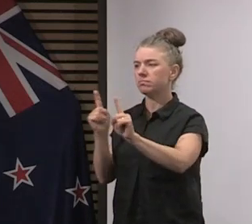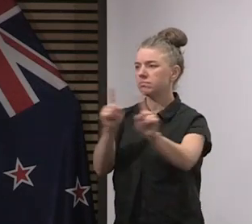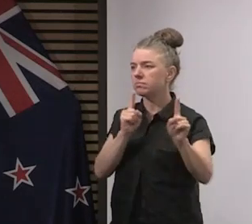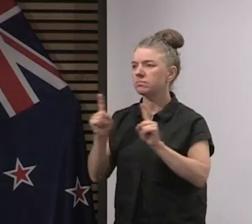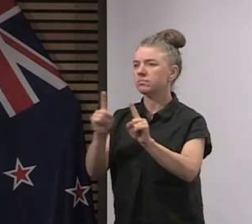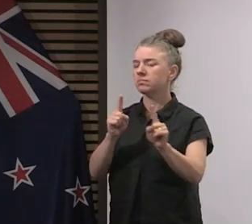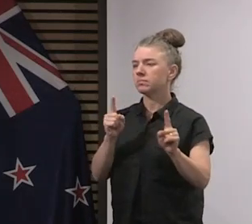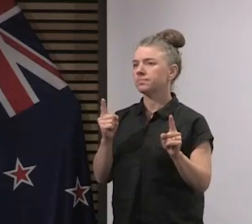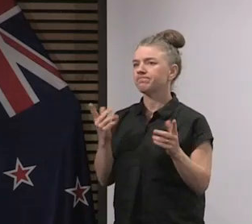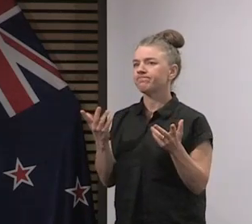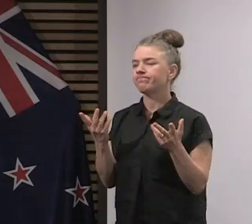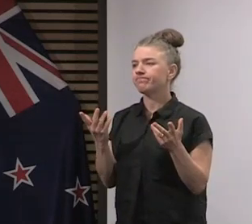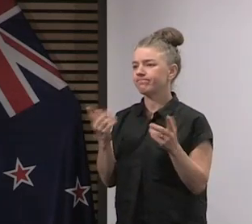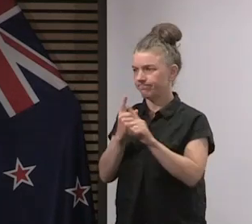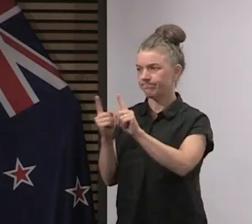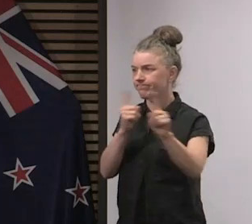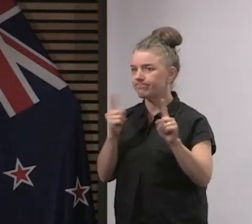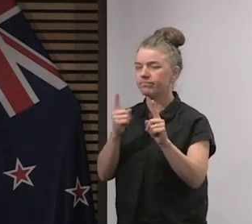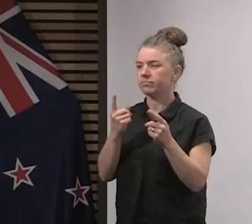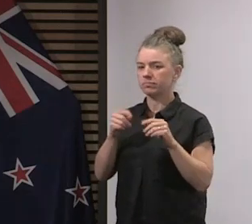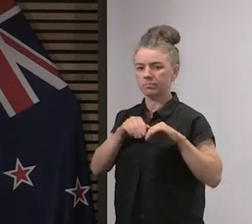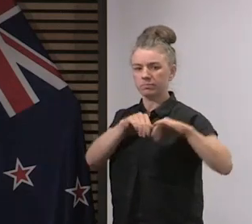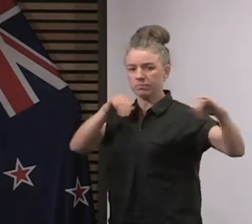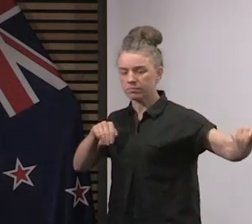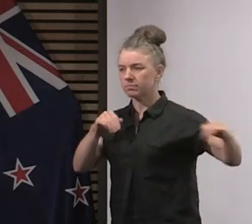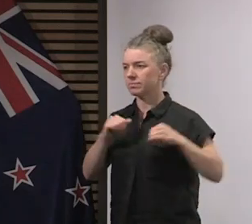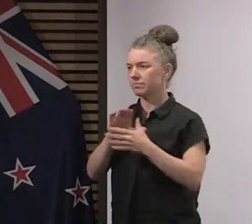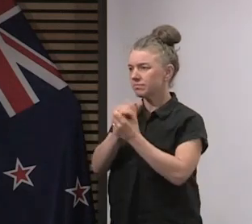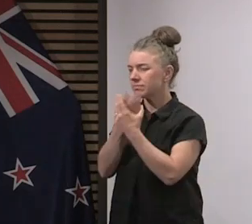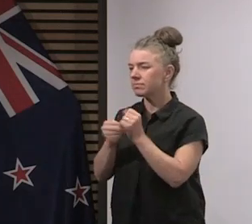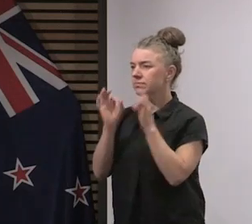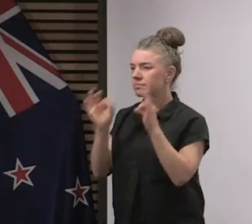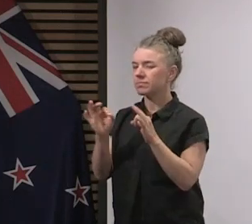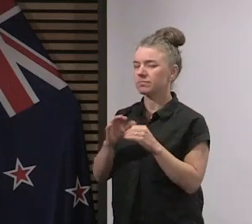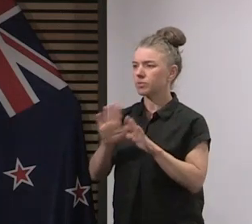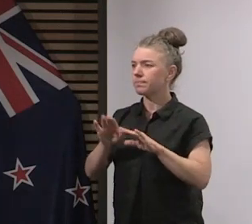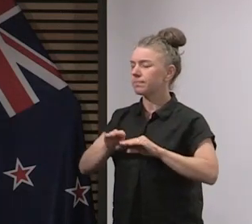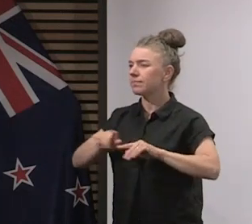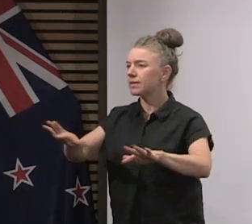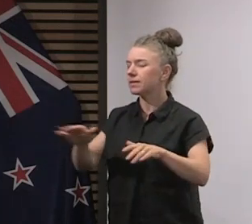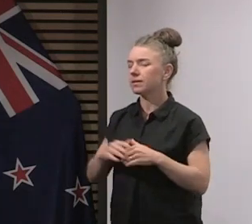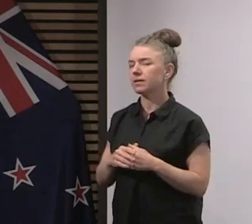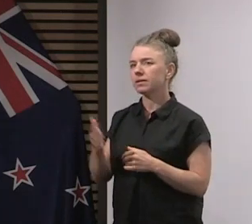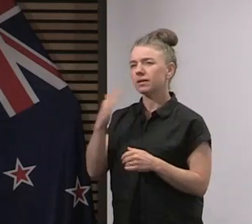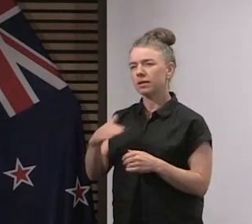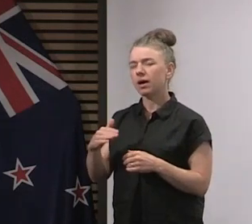work but maintaining those quite strict things around,